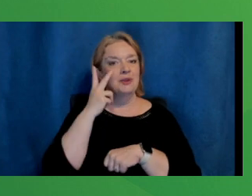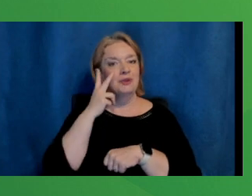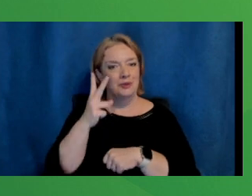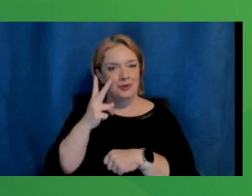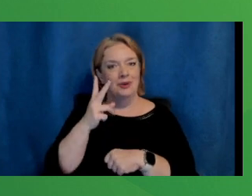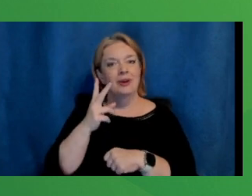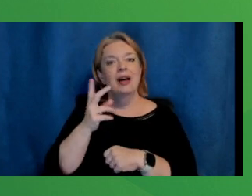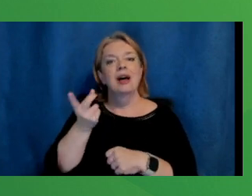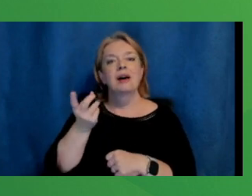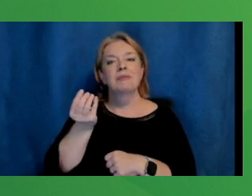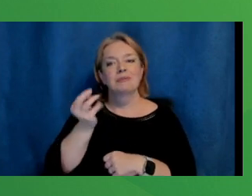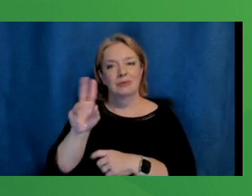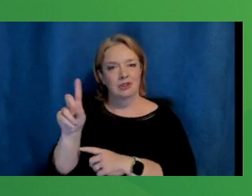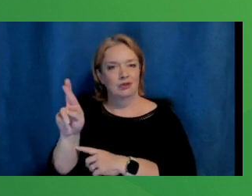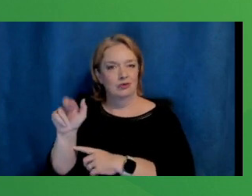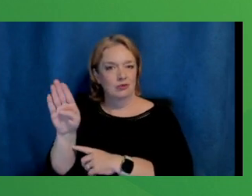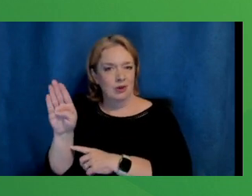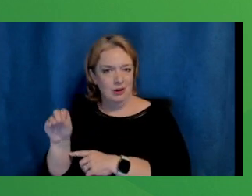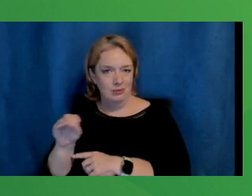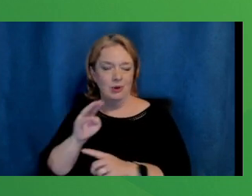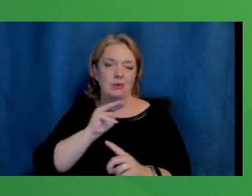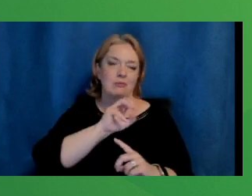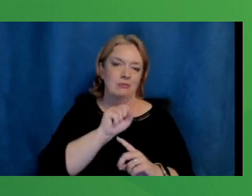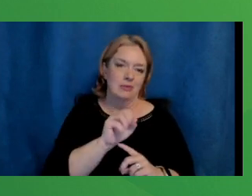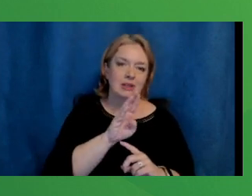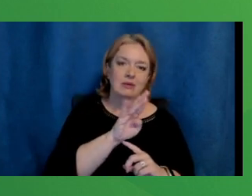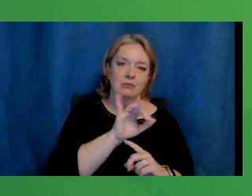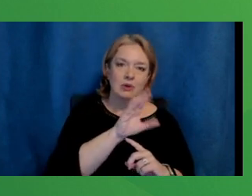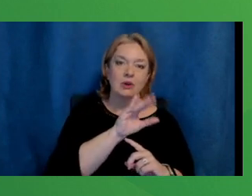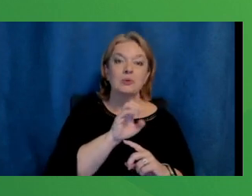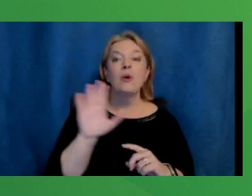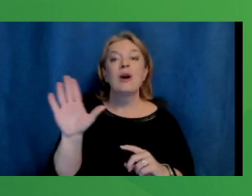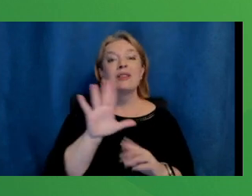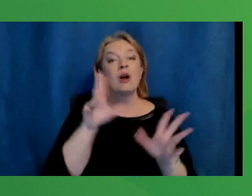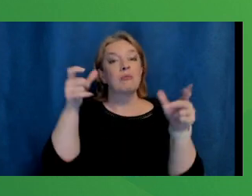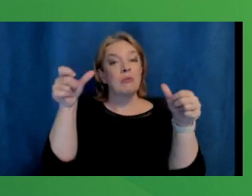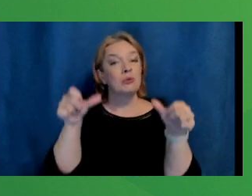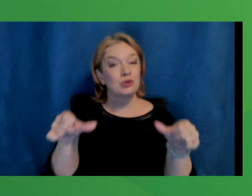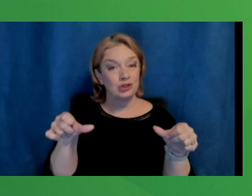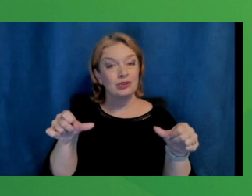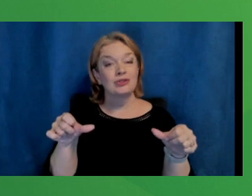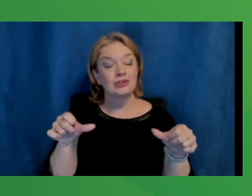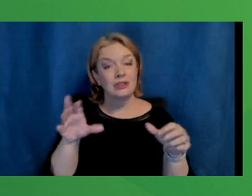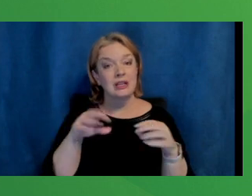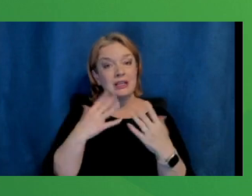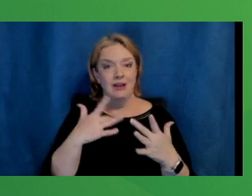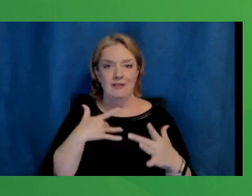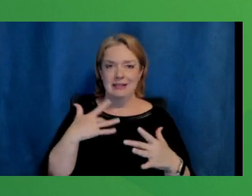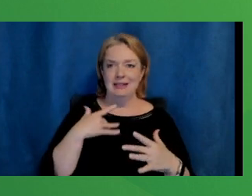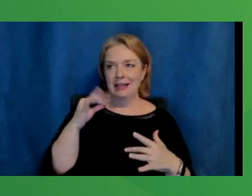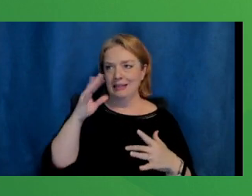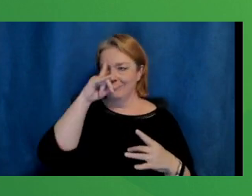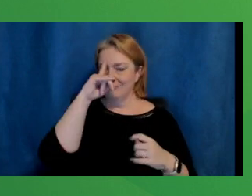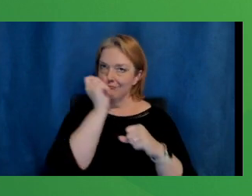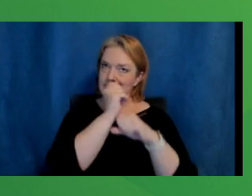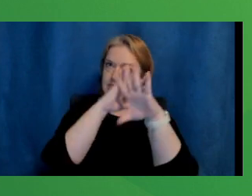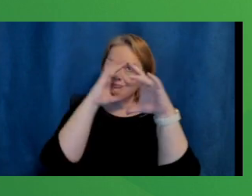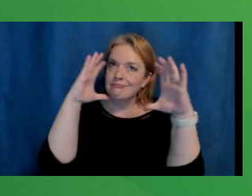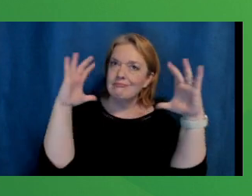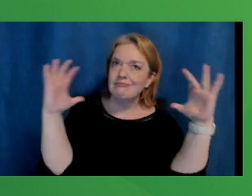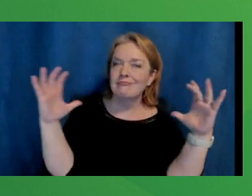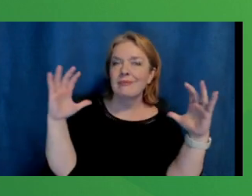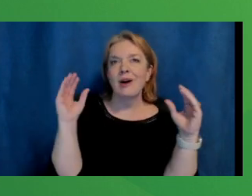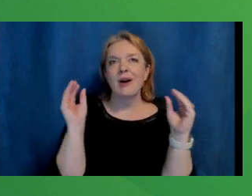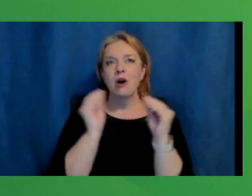such as the posters, gave a sense of imagining what a more just and sustainable world might look